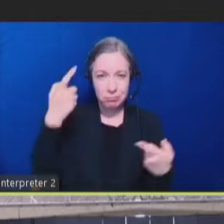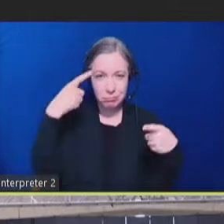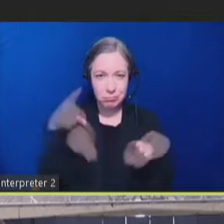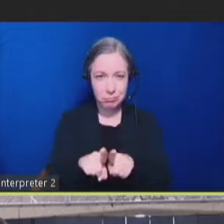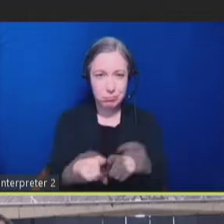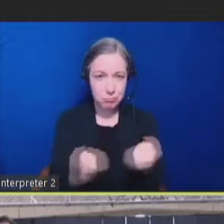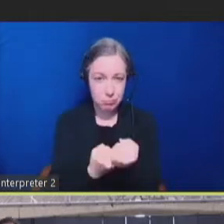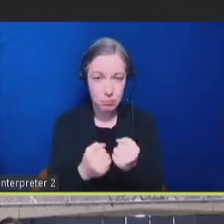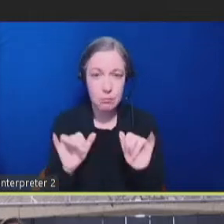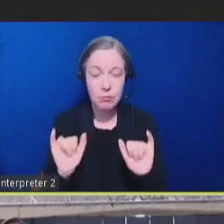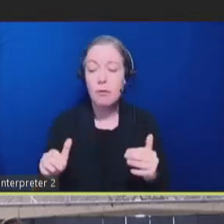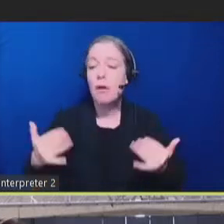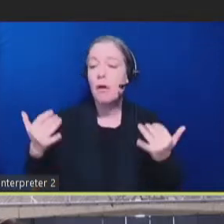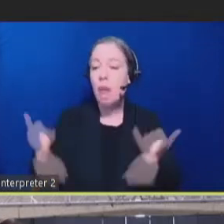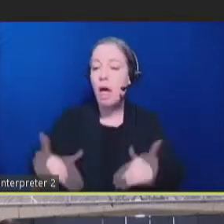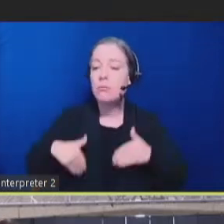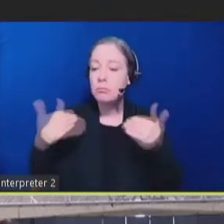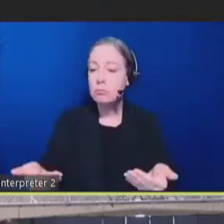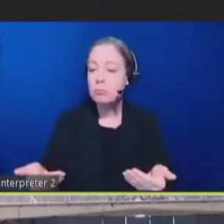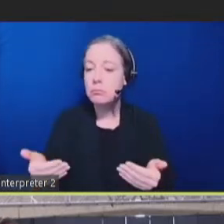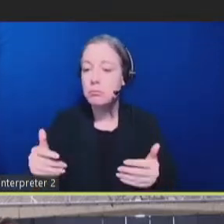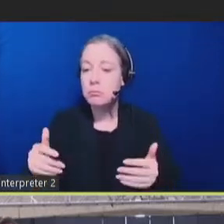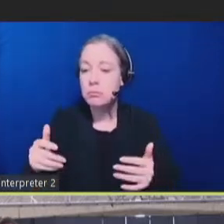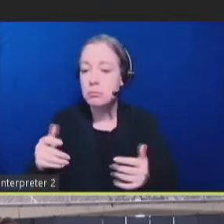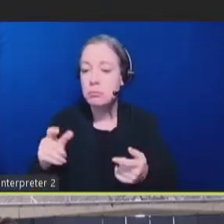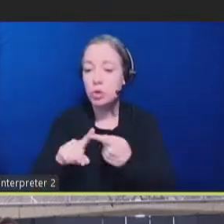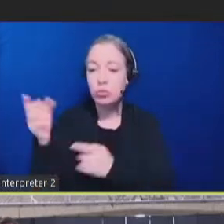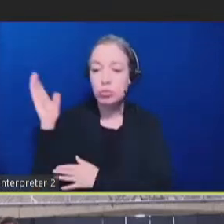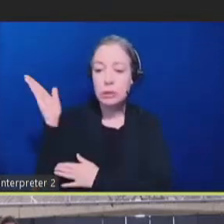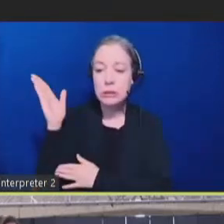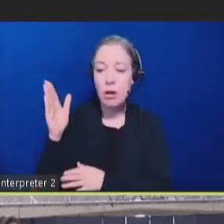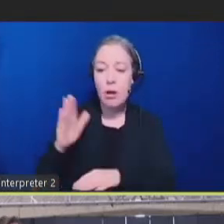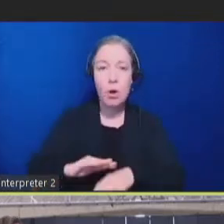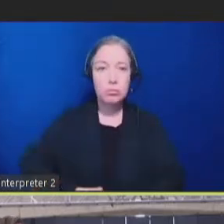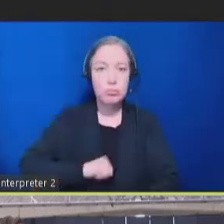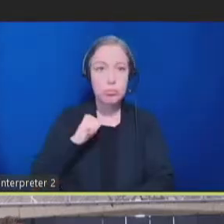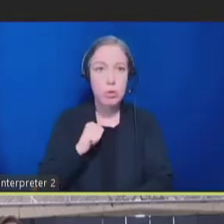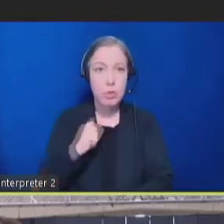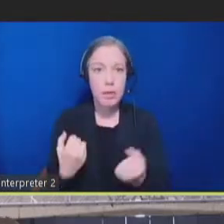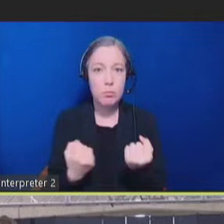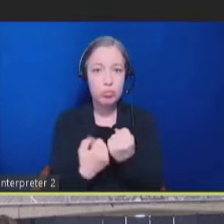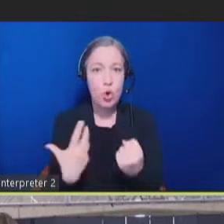now proceed to our presentation on Proudly Pro Vax. May Malik,